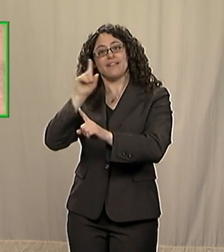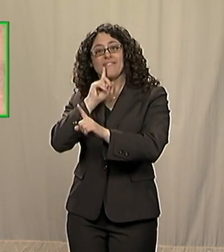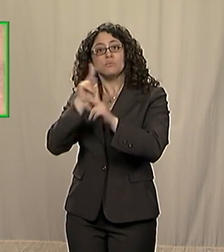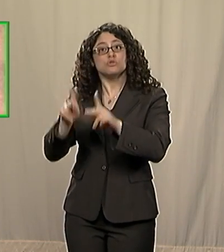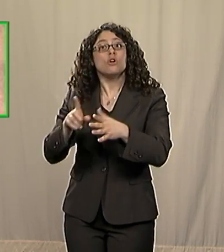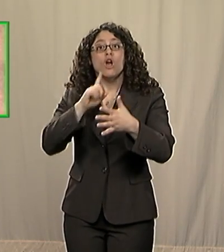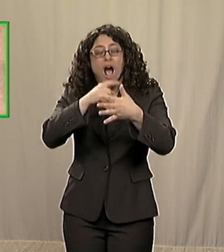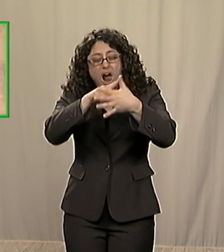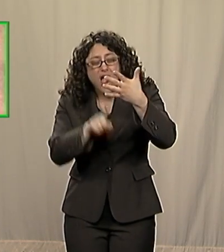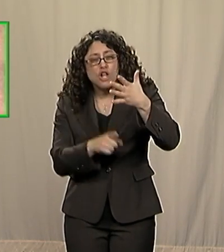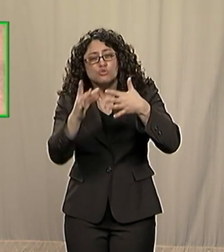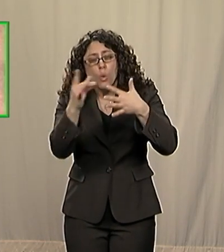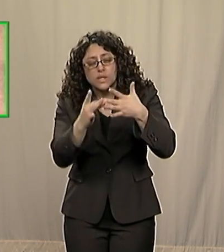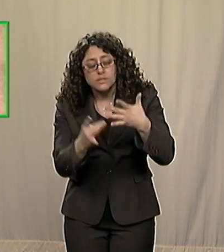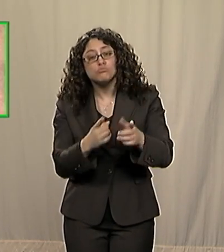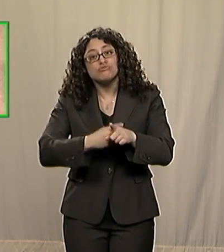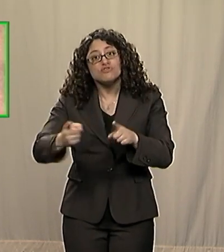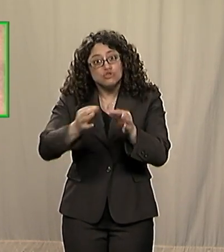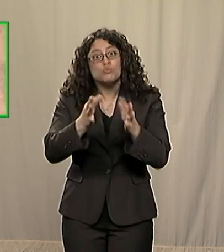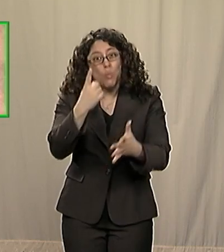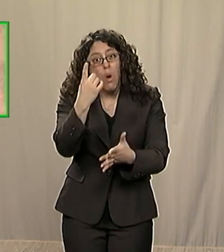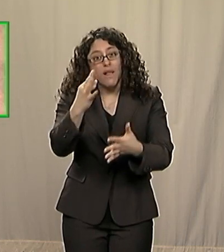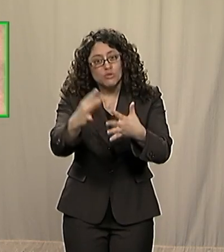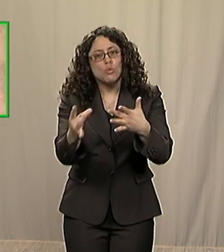one of the choices, but 90% of the doctors didn't do that.